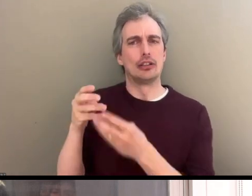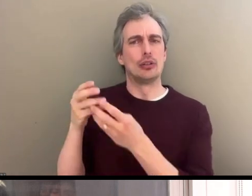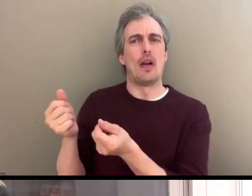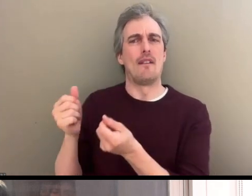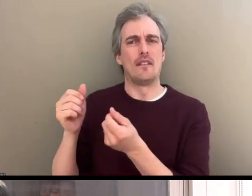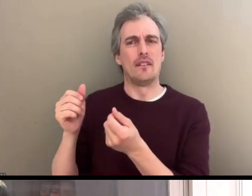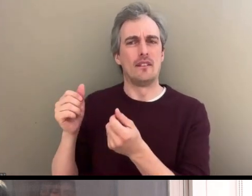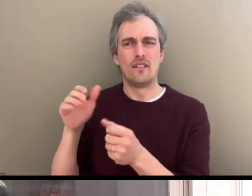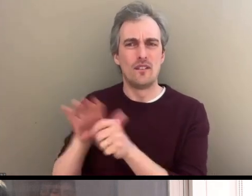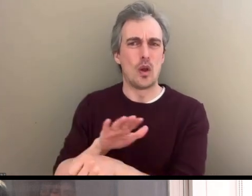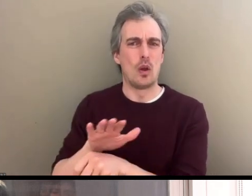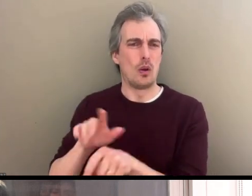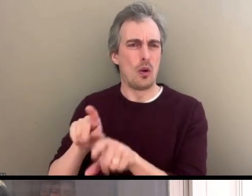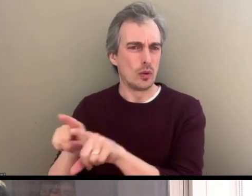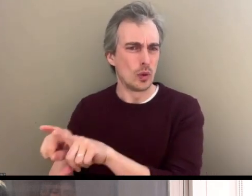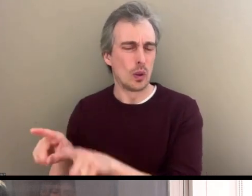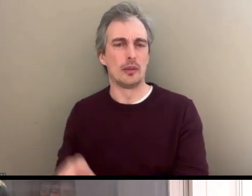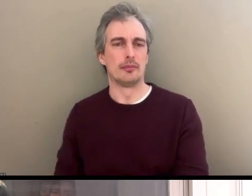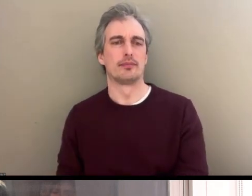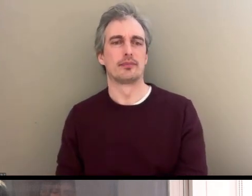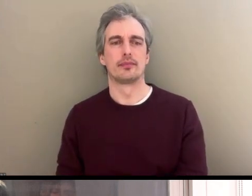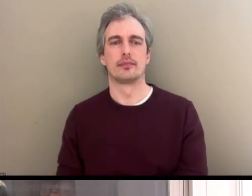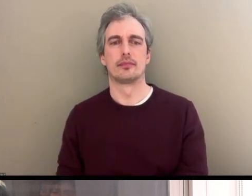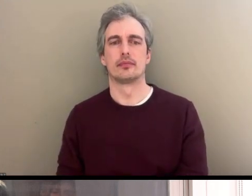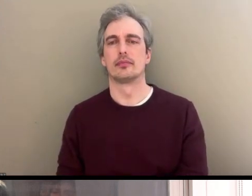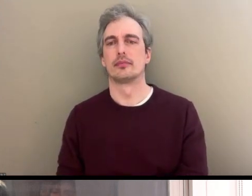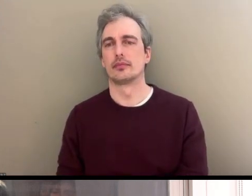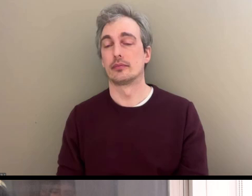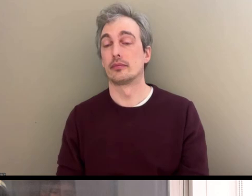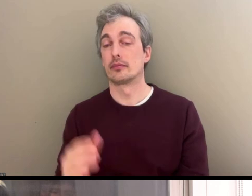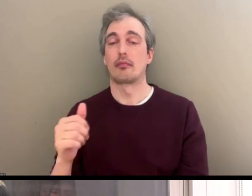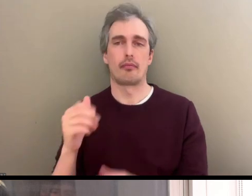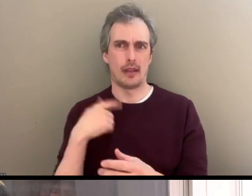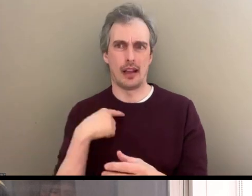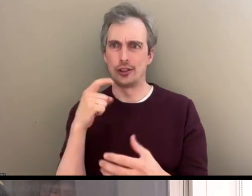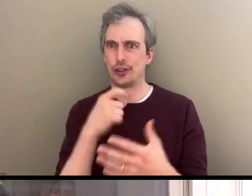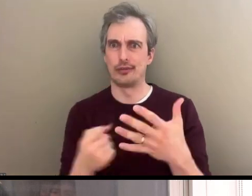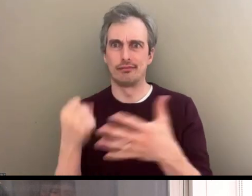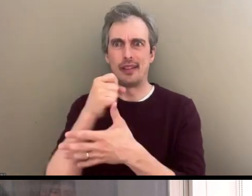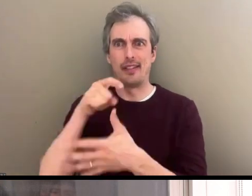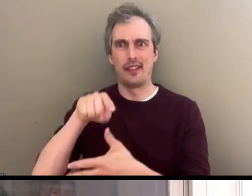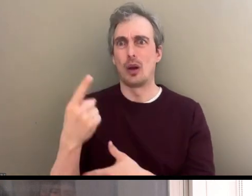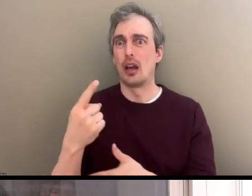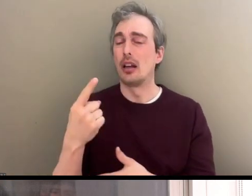Most immediately, and I probably should have ordered this first, is get feedback from people with disabilities.